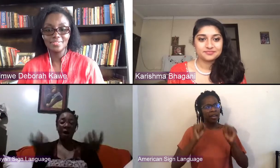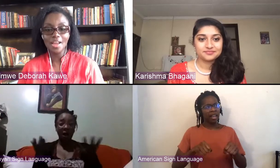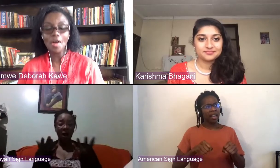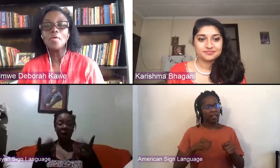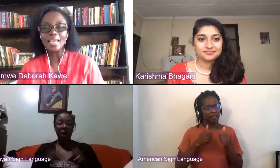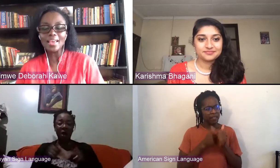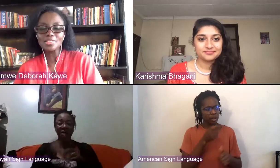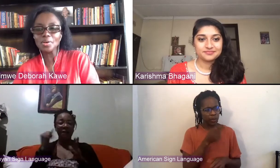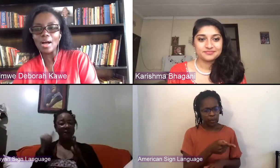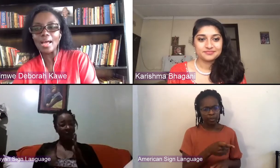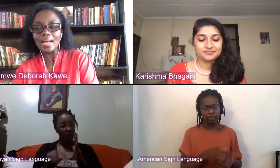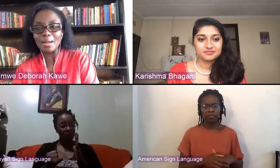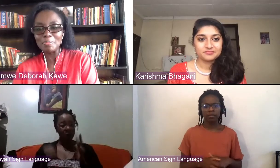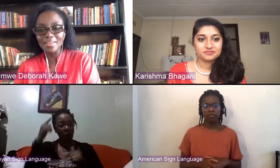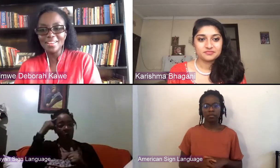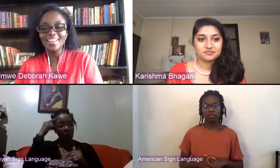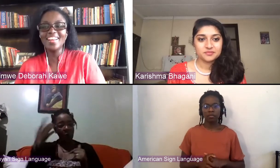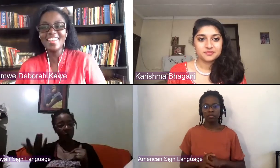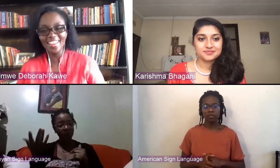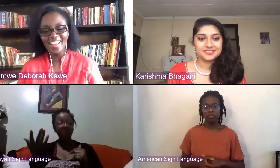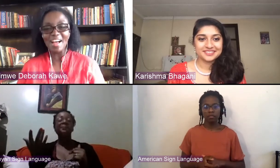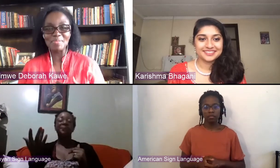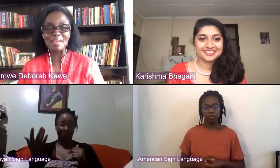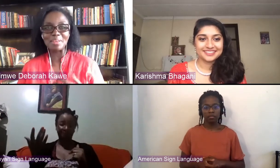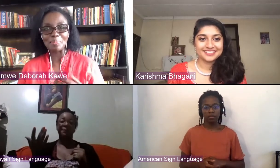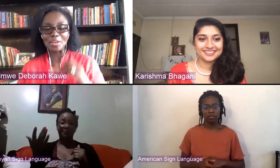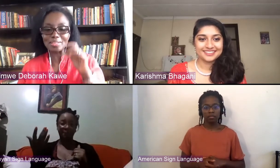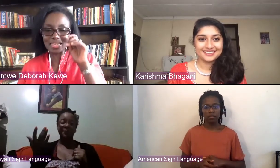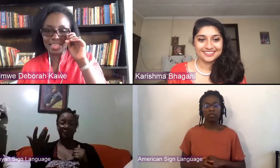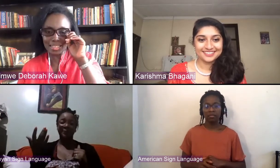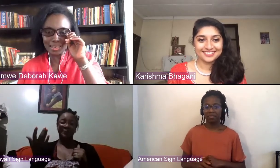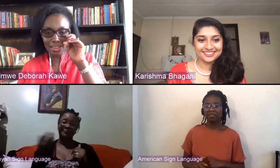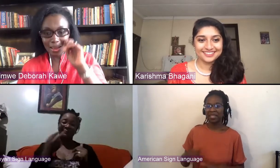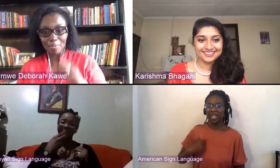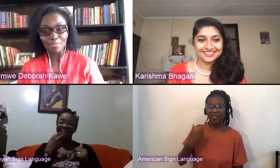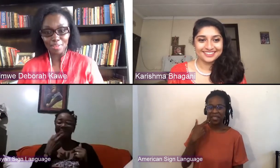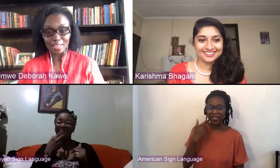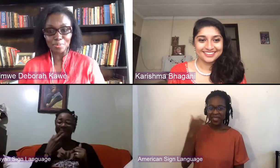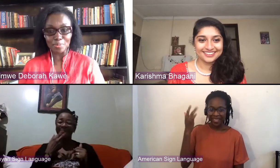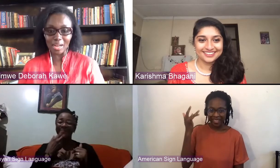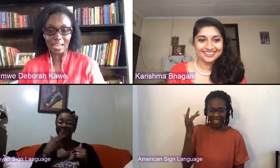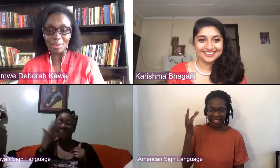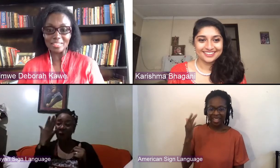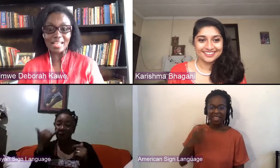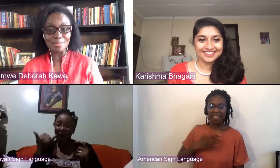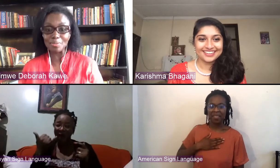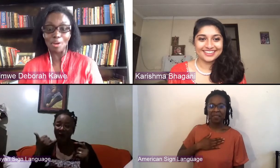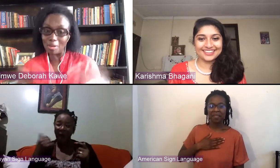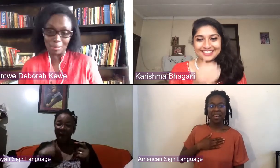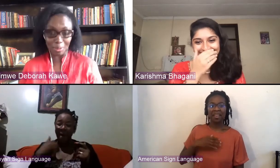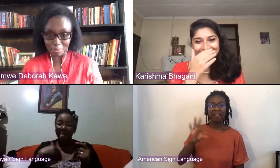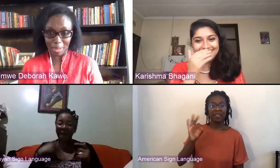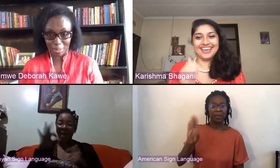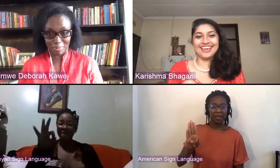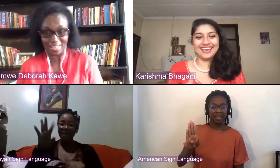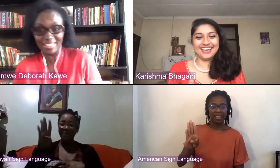Oh, okay. So I am I'm laughing because lately my Facebook account has been all about my baby .